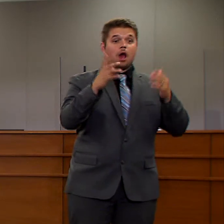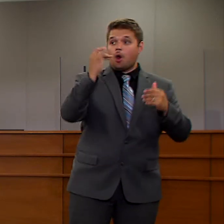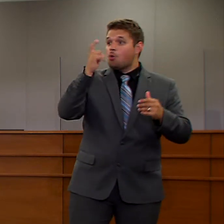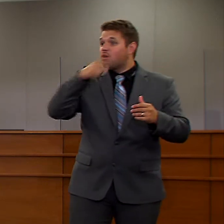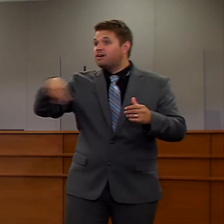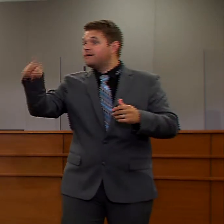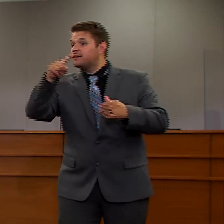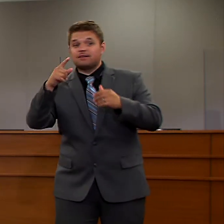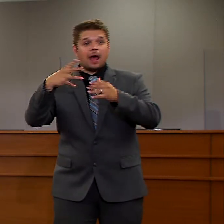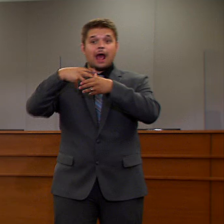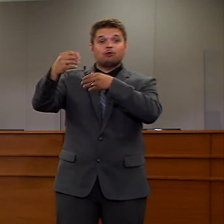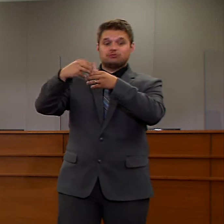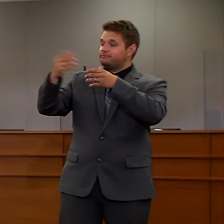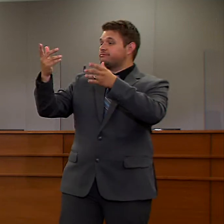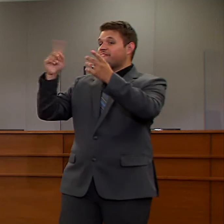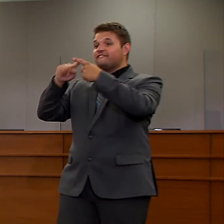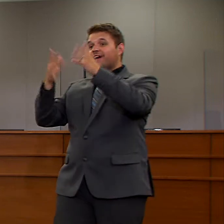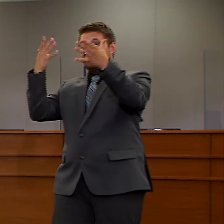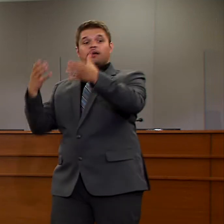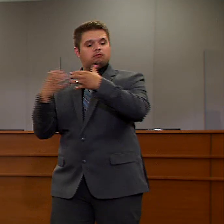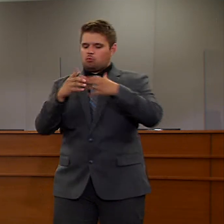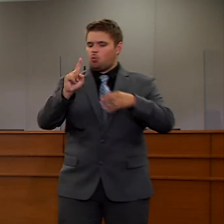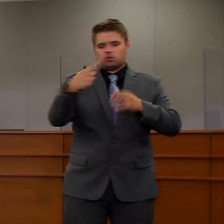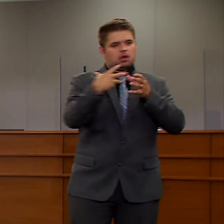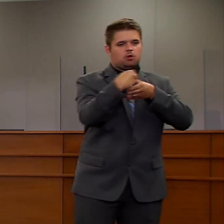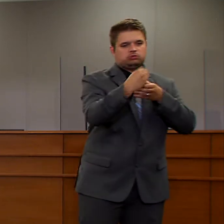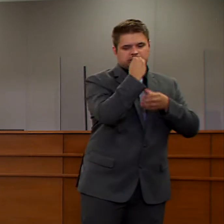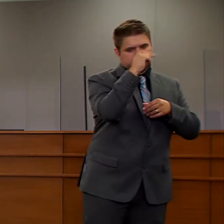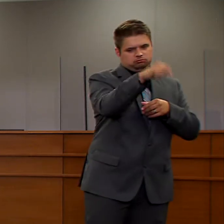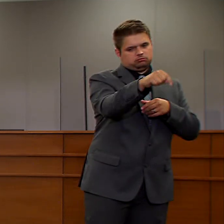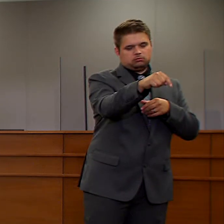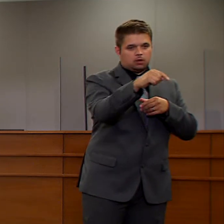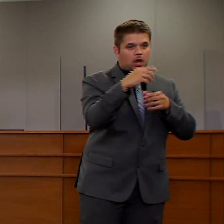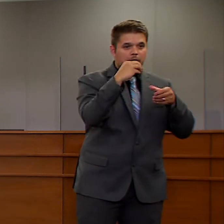winery or distillery regardless of whether food is being served.